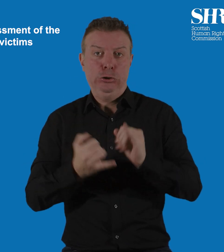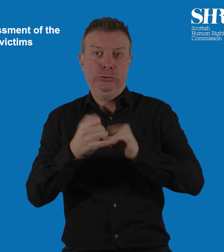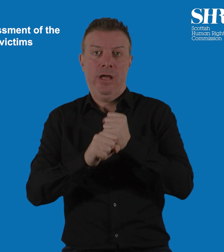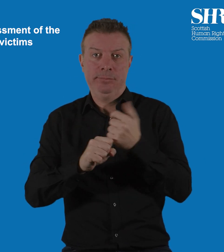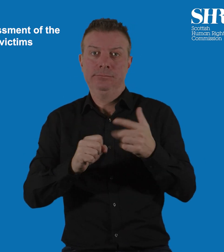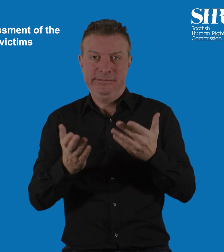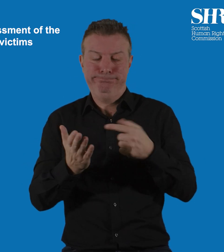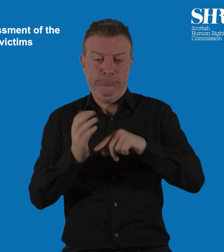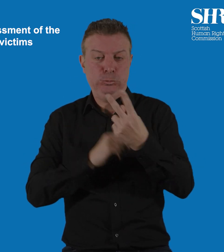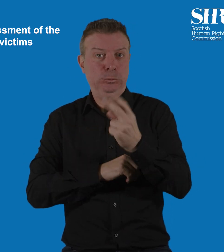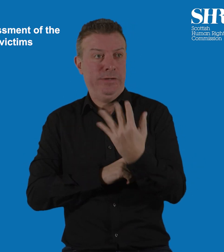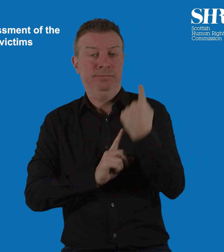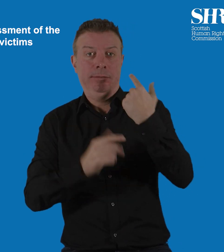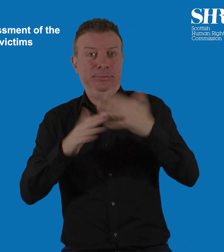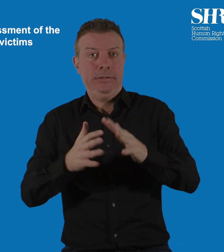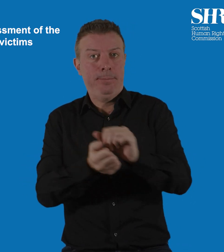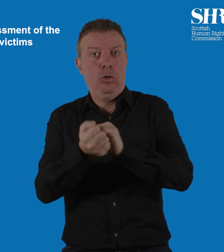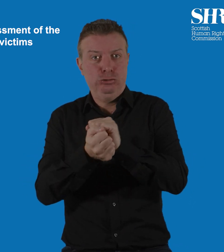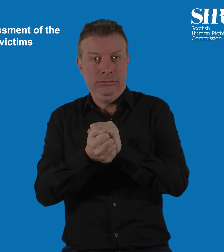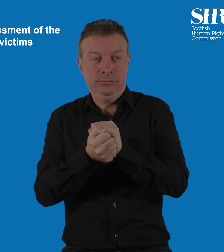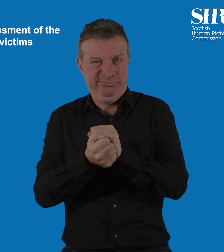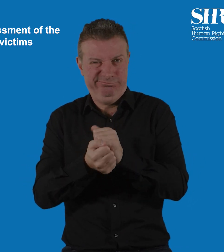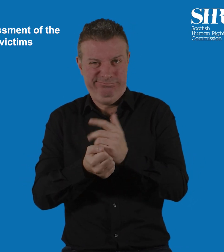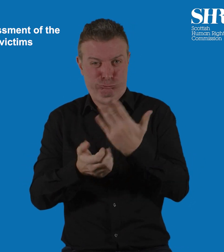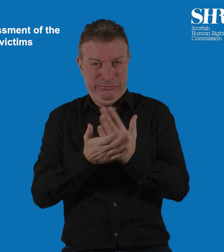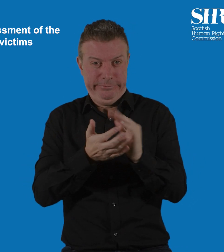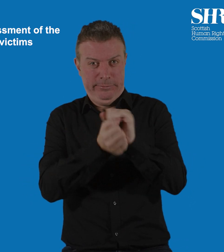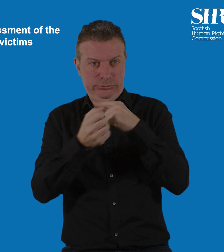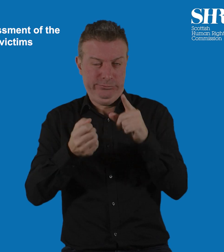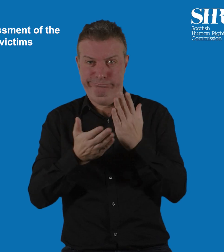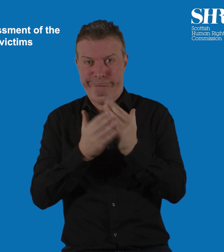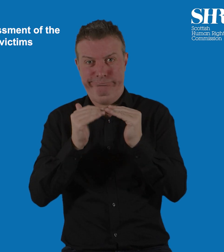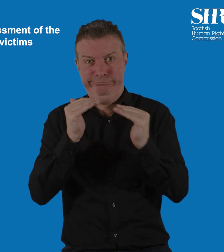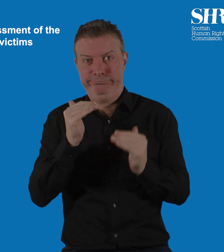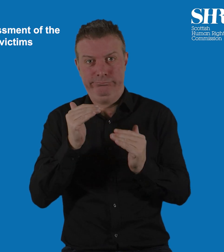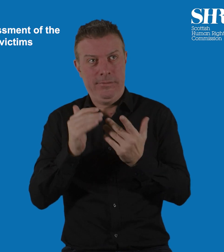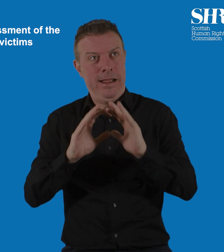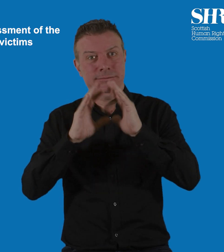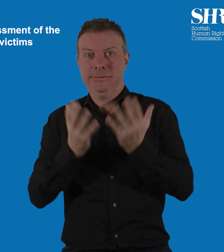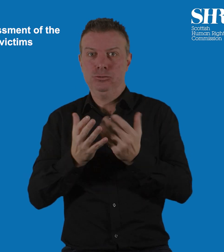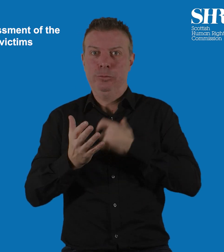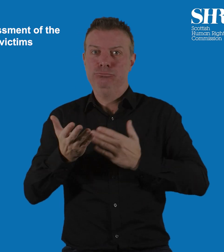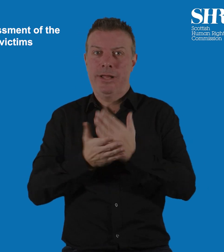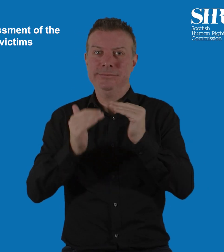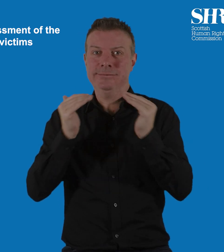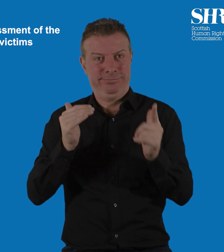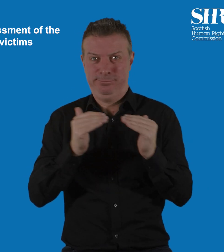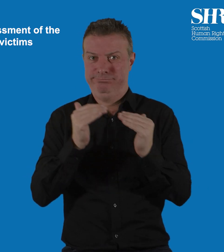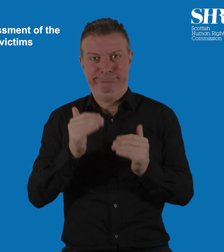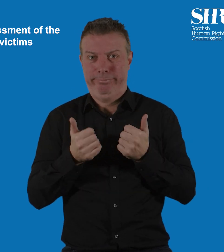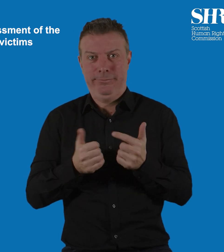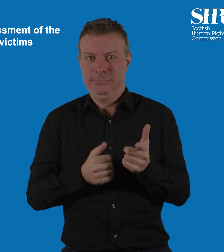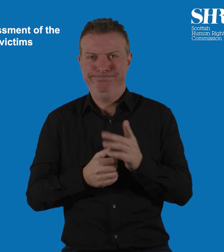The Scottish Government’s 2025 apology falls short of international human rights standards.